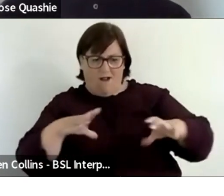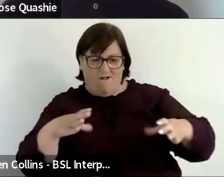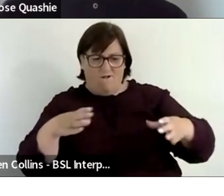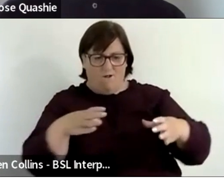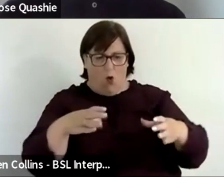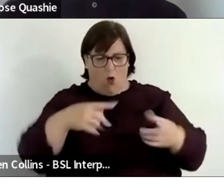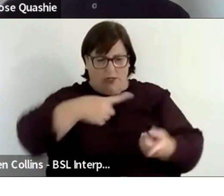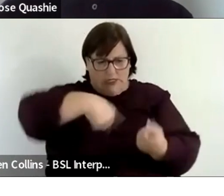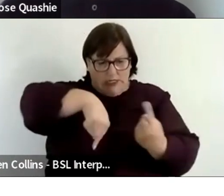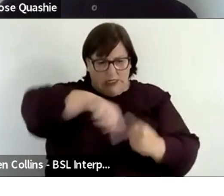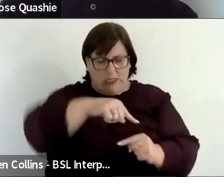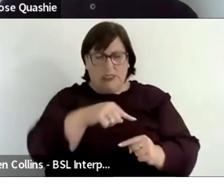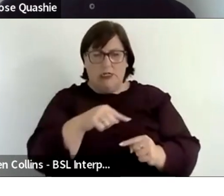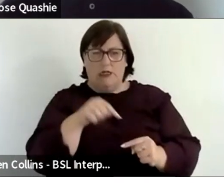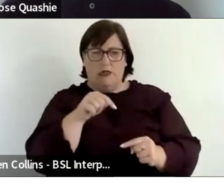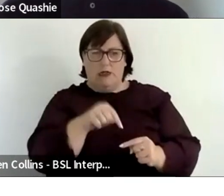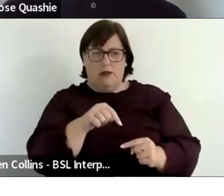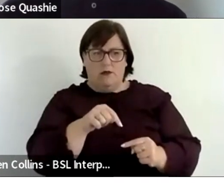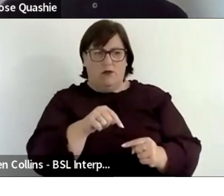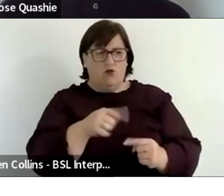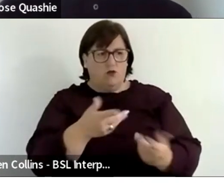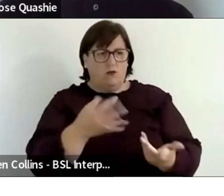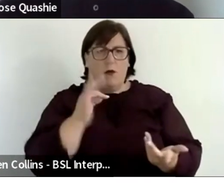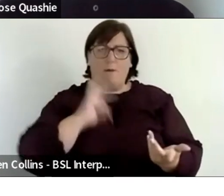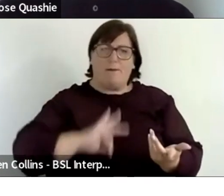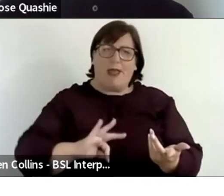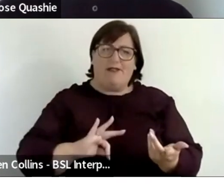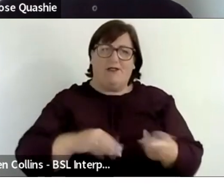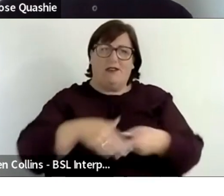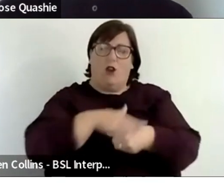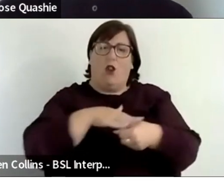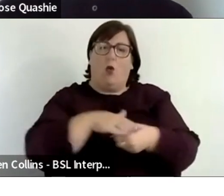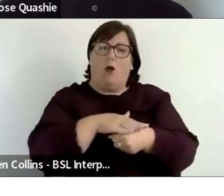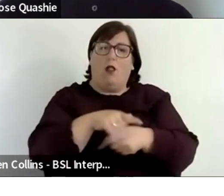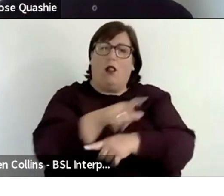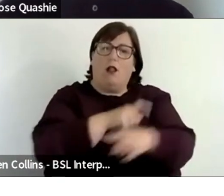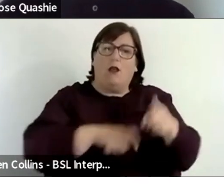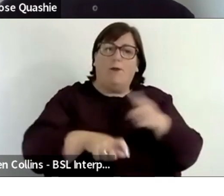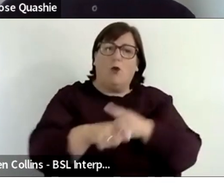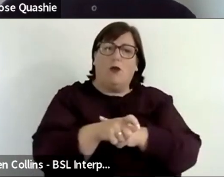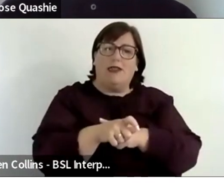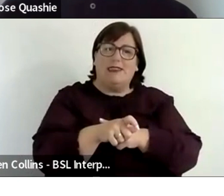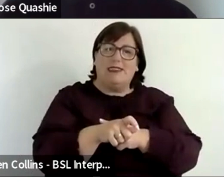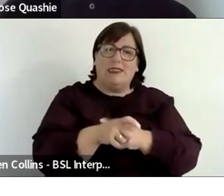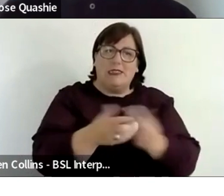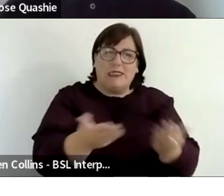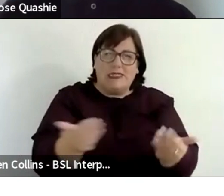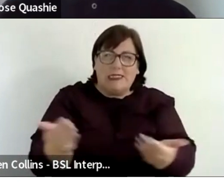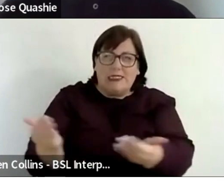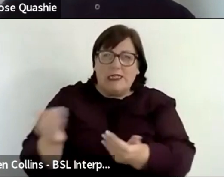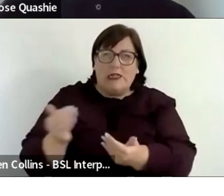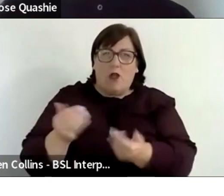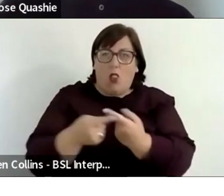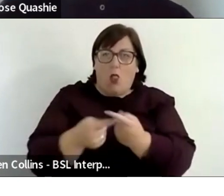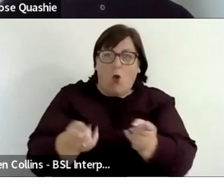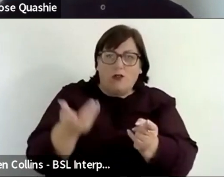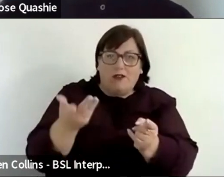benefits local communities and opens up opportunities to people from diverse groups. The work that myself, Maria,